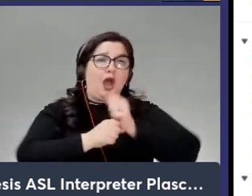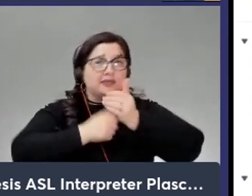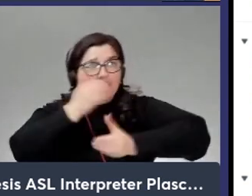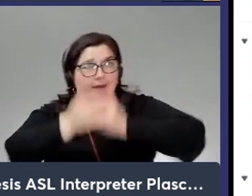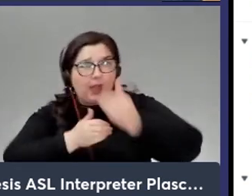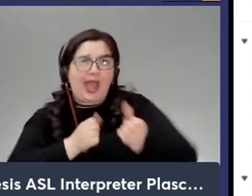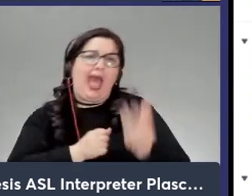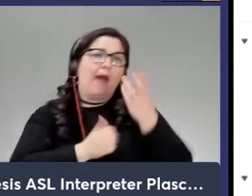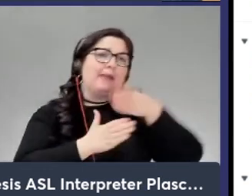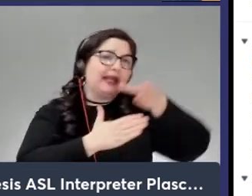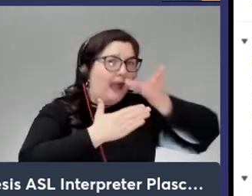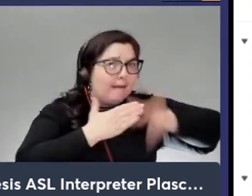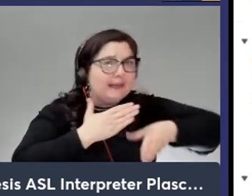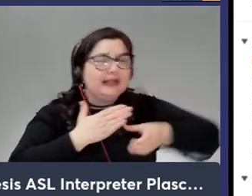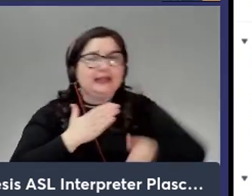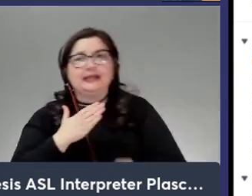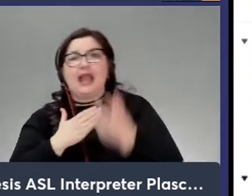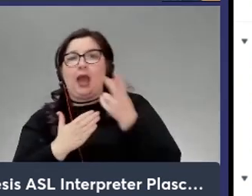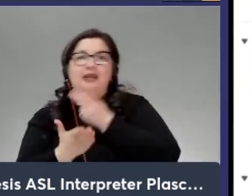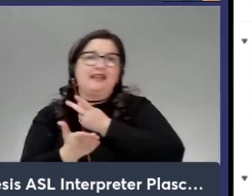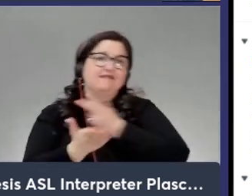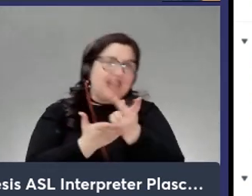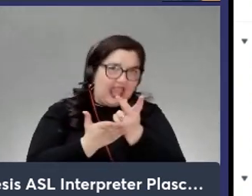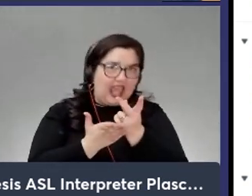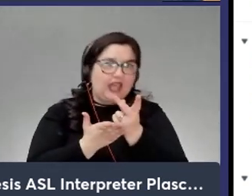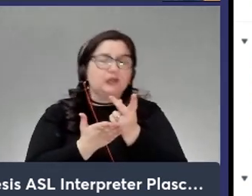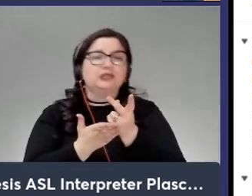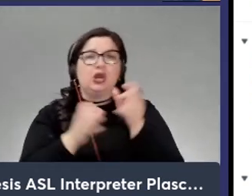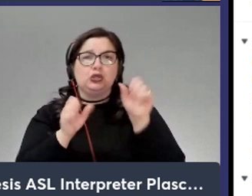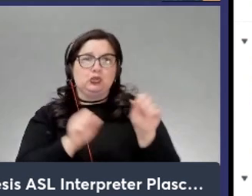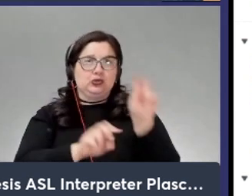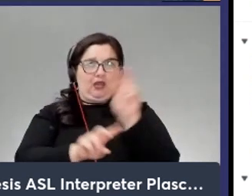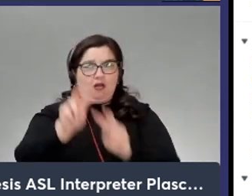how many backup jobs have failed. You can go to the backup vault.